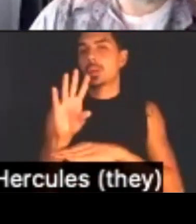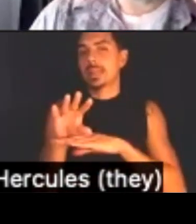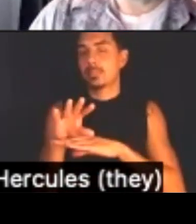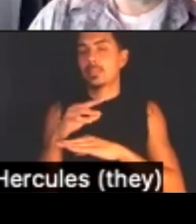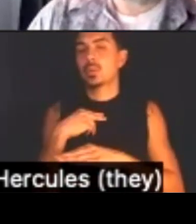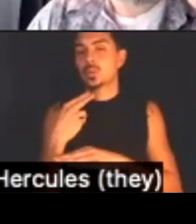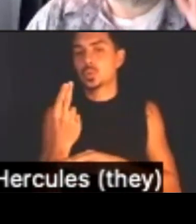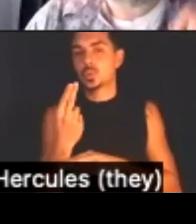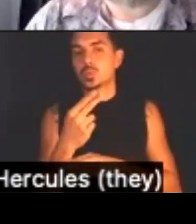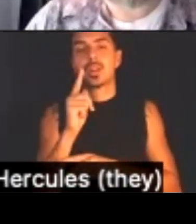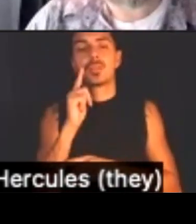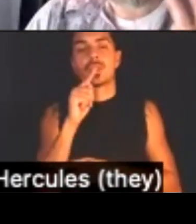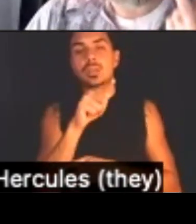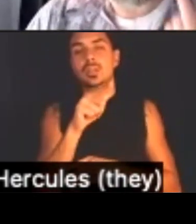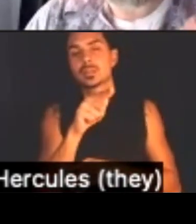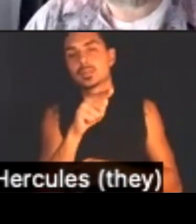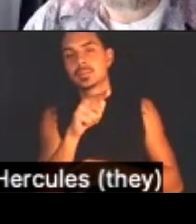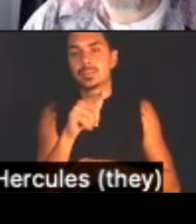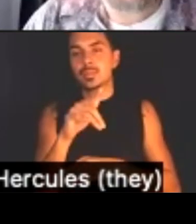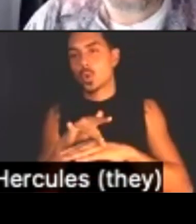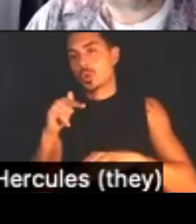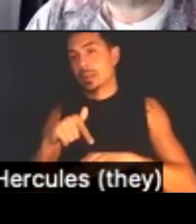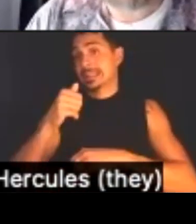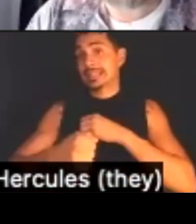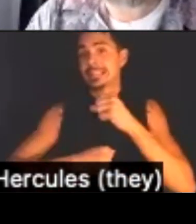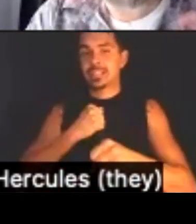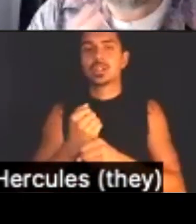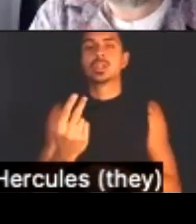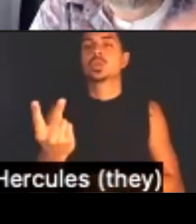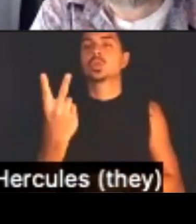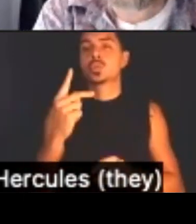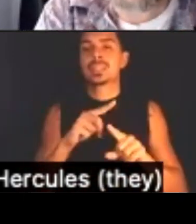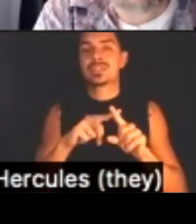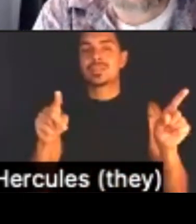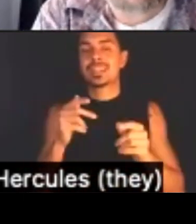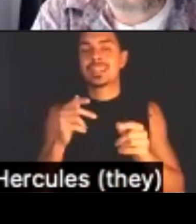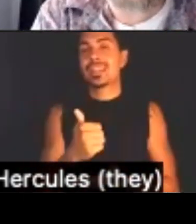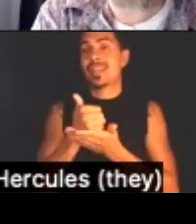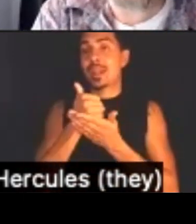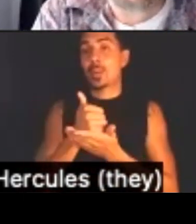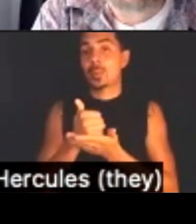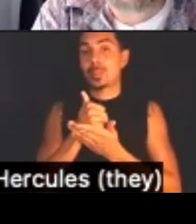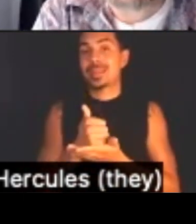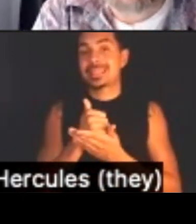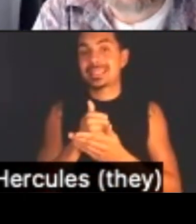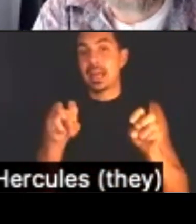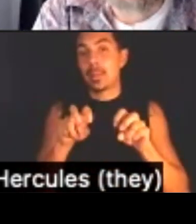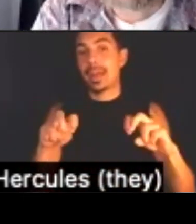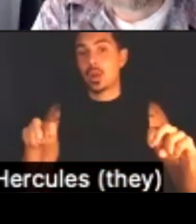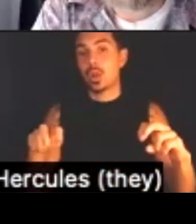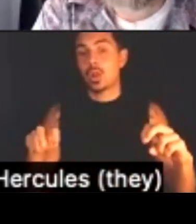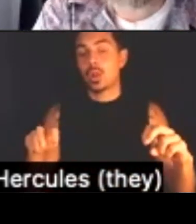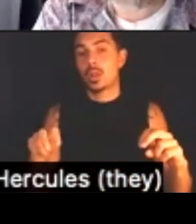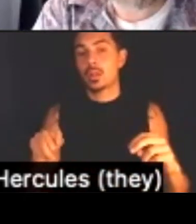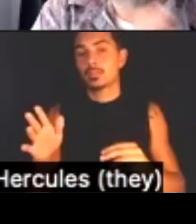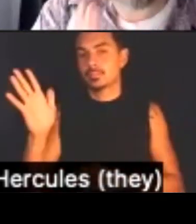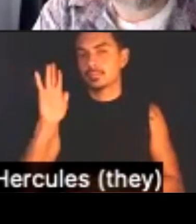that we did earlier this year. There are two different therapist panels that we conducted in the spring and both of them